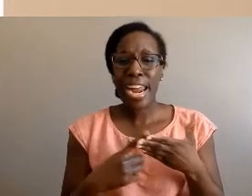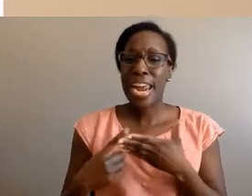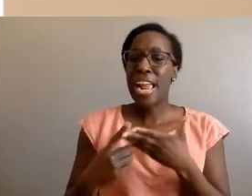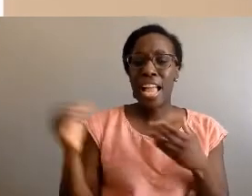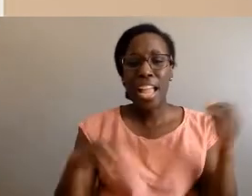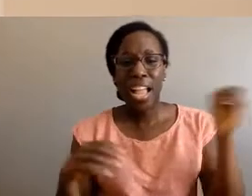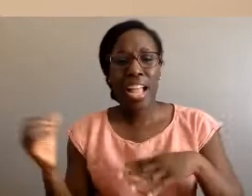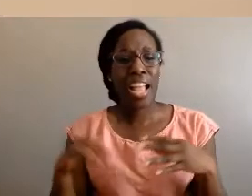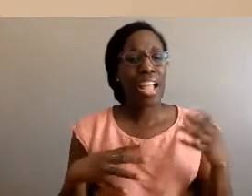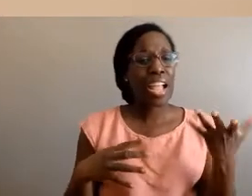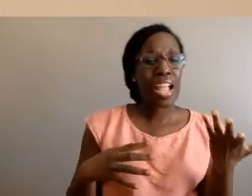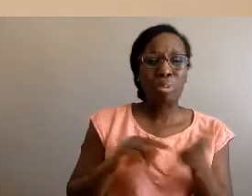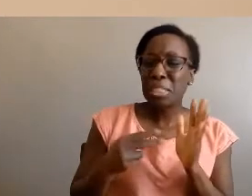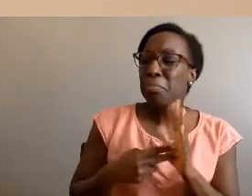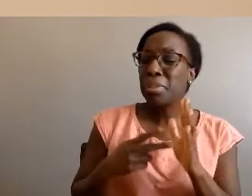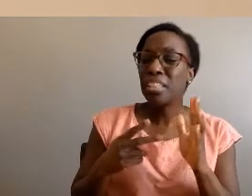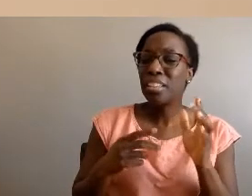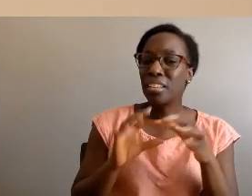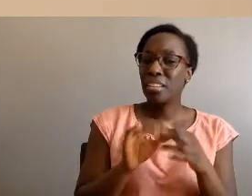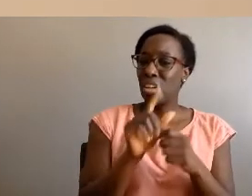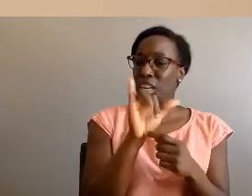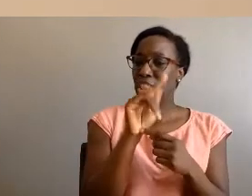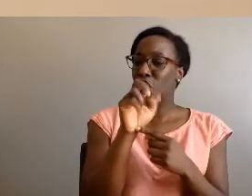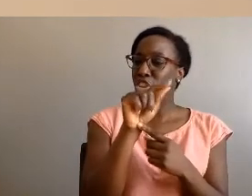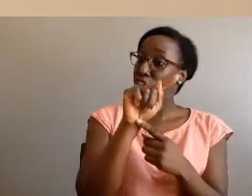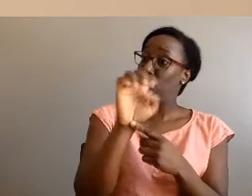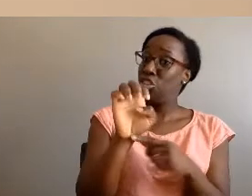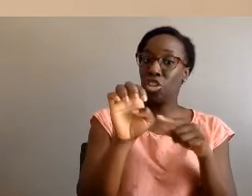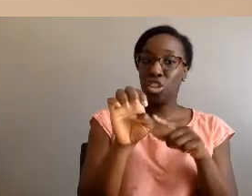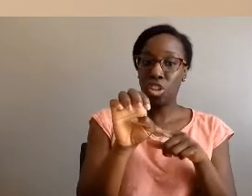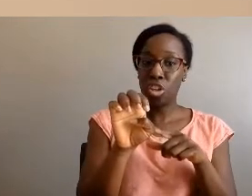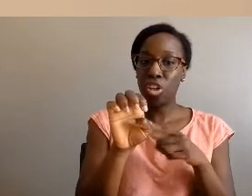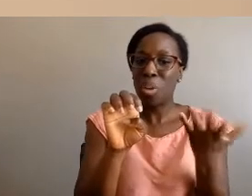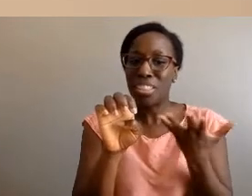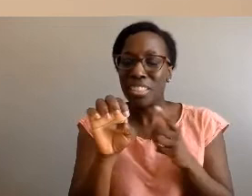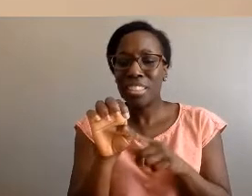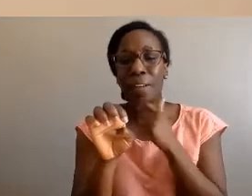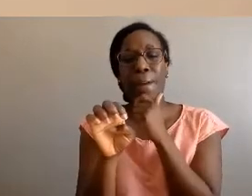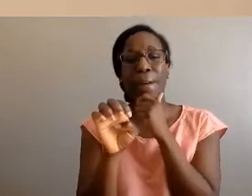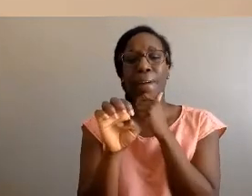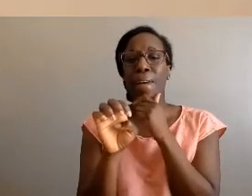concerns about the state of education and the implications of what it means to be literate in